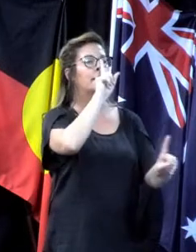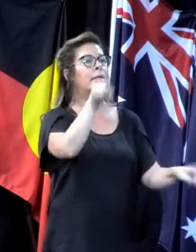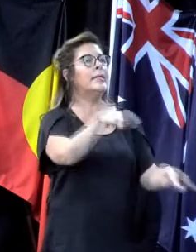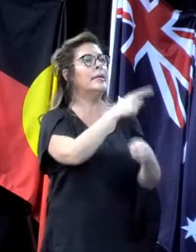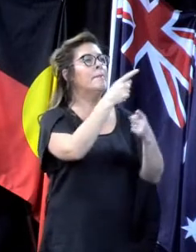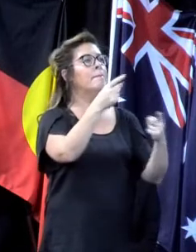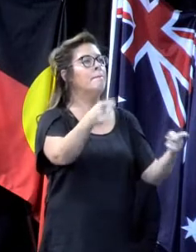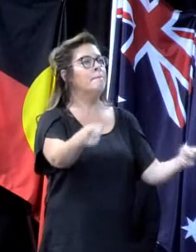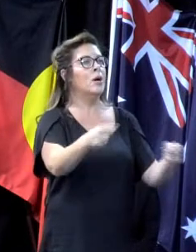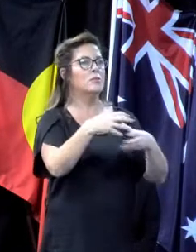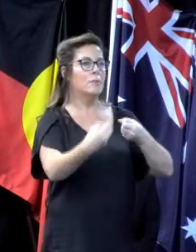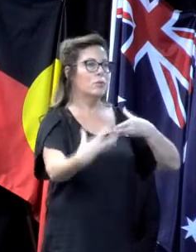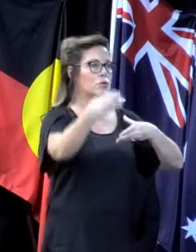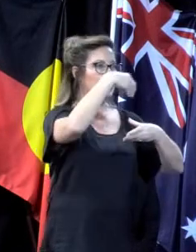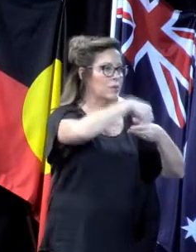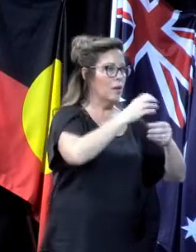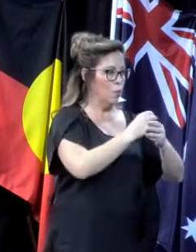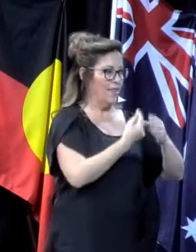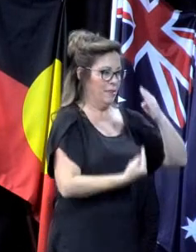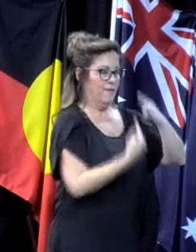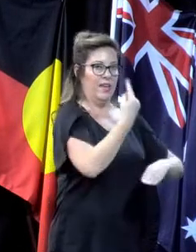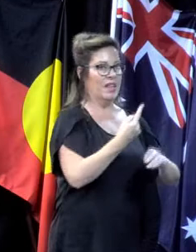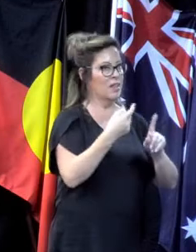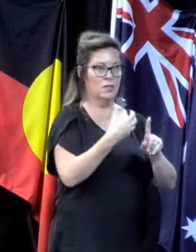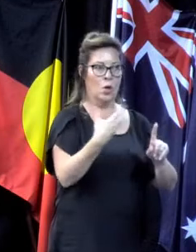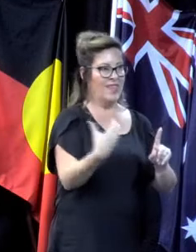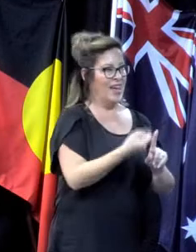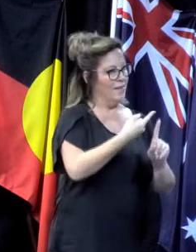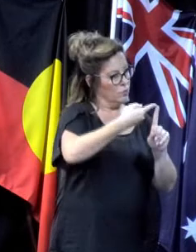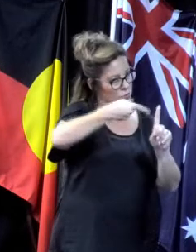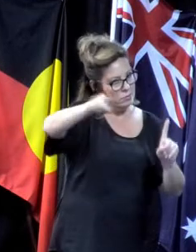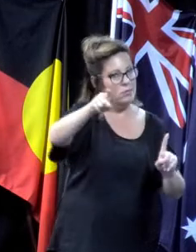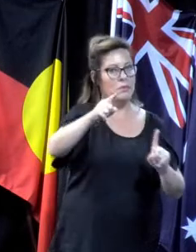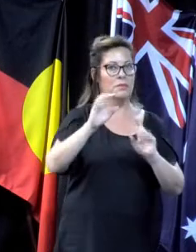That is, where a student would have to go to a segregated special education facility.